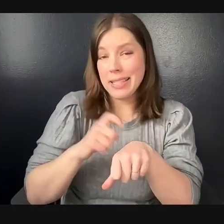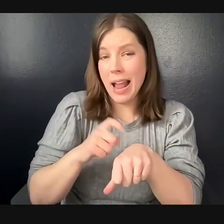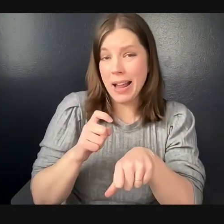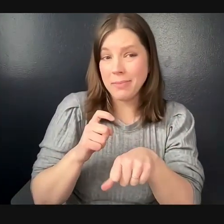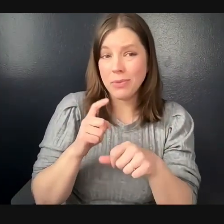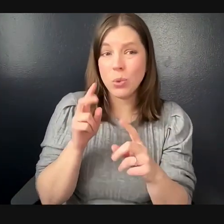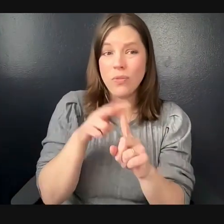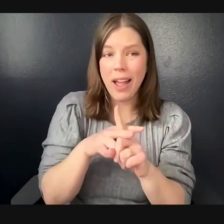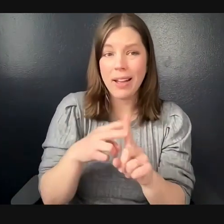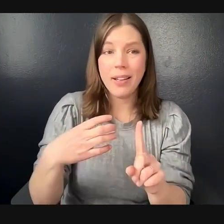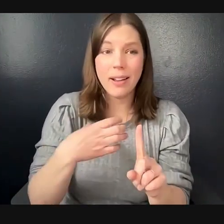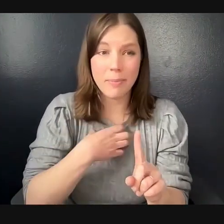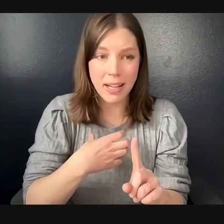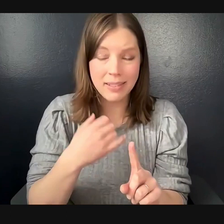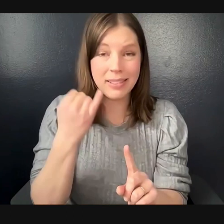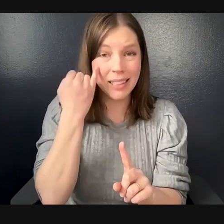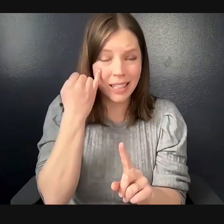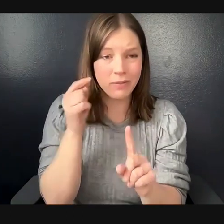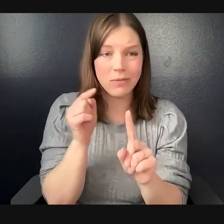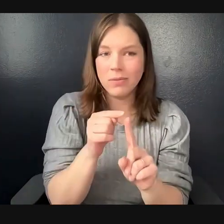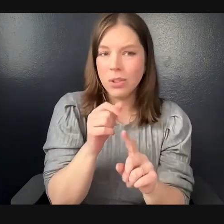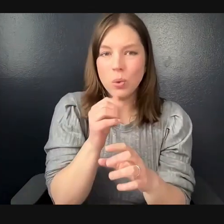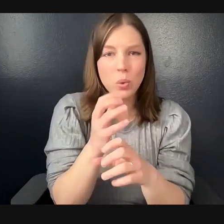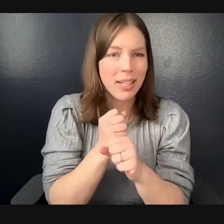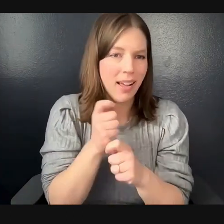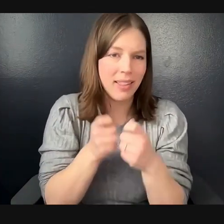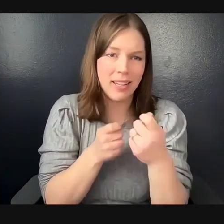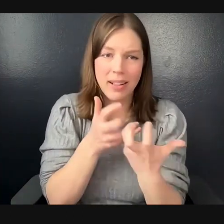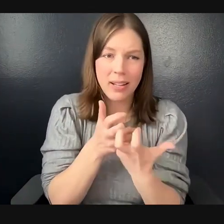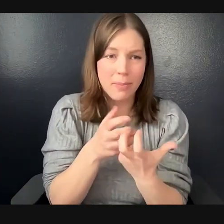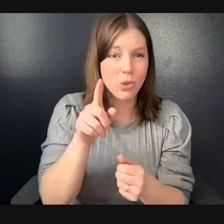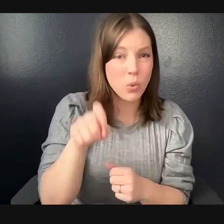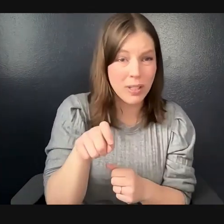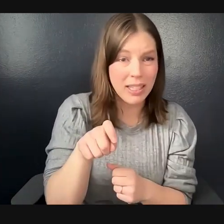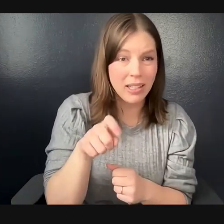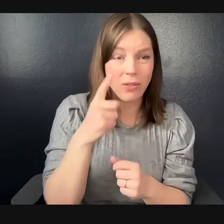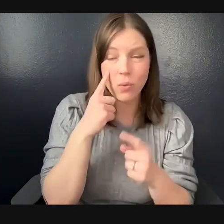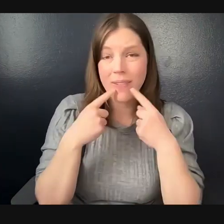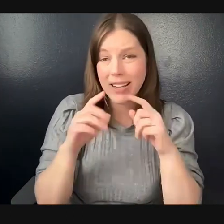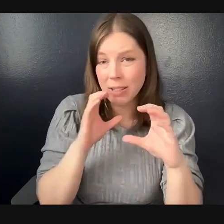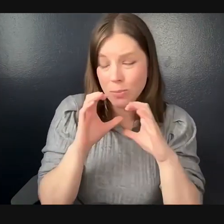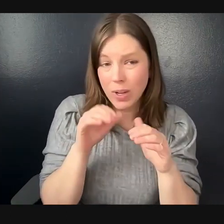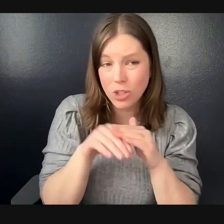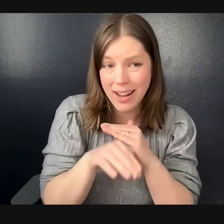It may be time to file a complaint in certain situations. Let's say you didn't get the accommodation you needed